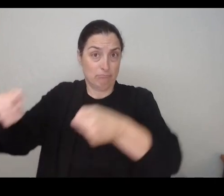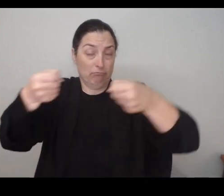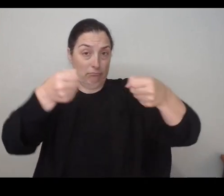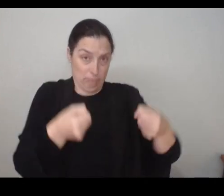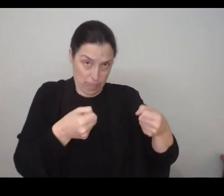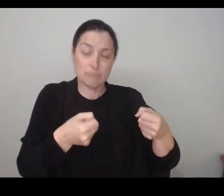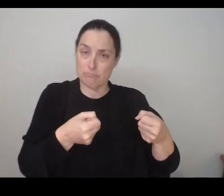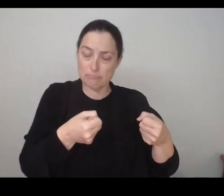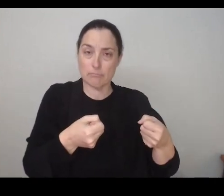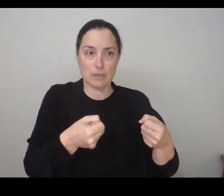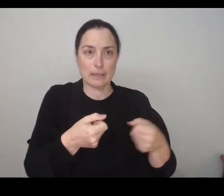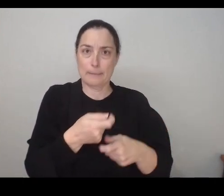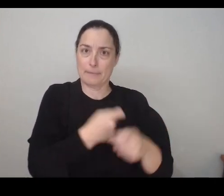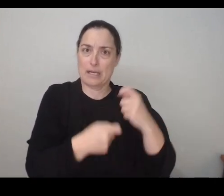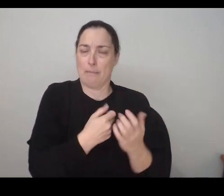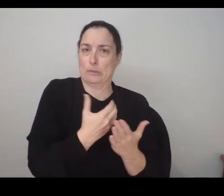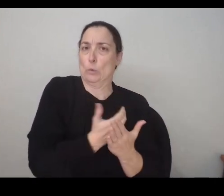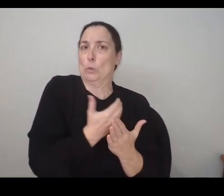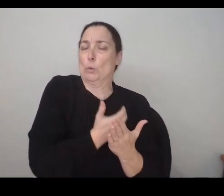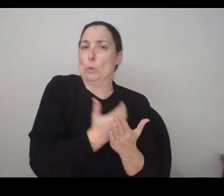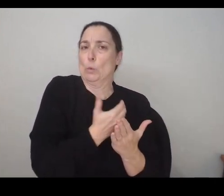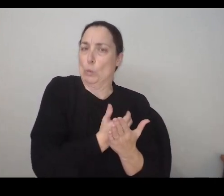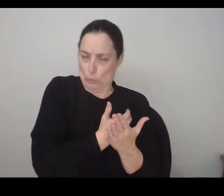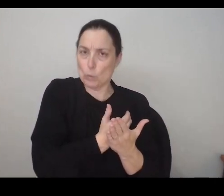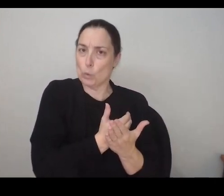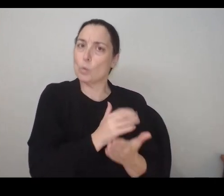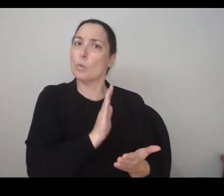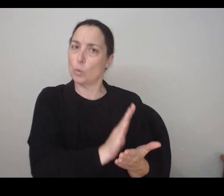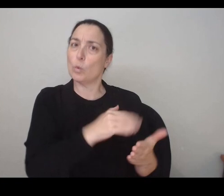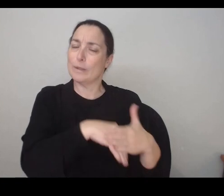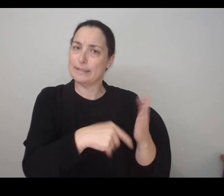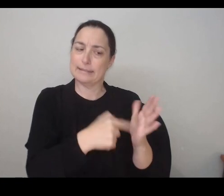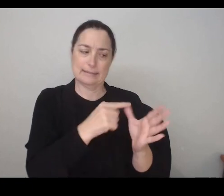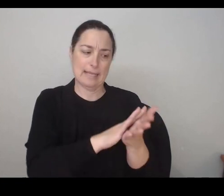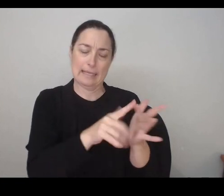which remained in the Marquesas, in Tahiti, in Papeete, and he bought it with this sculpture